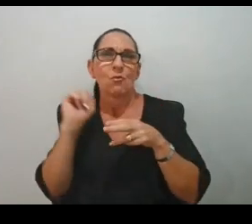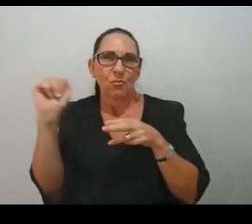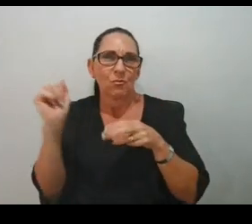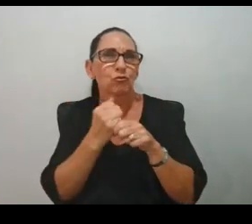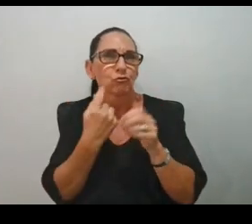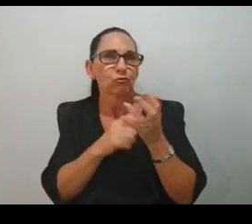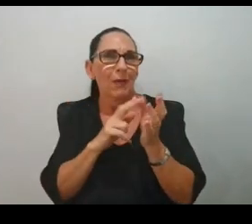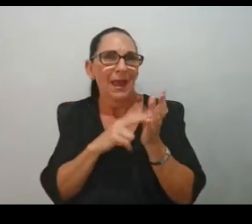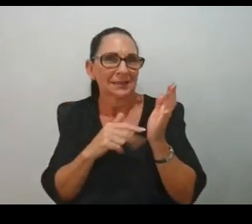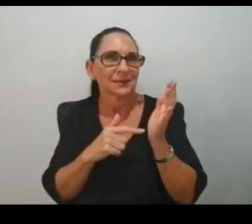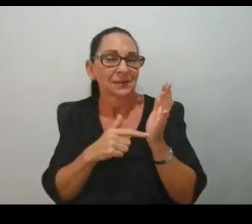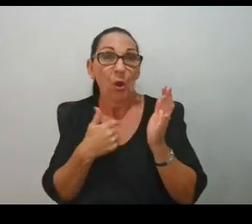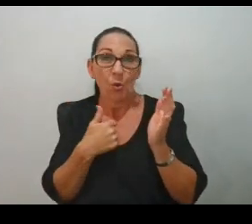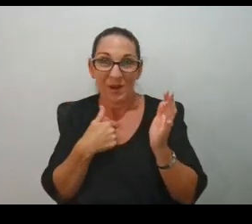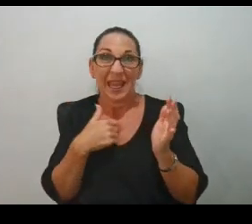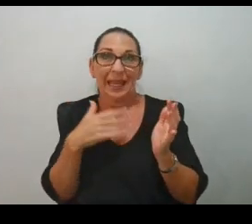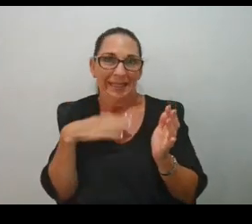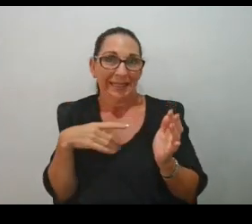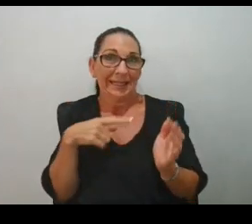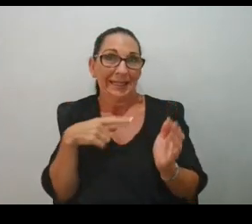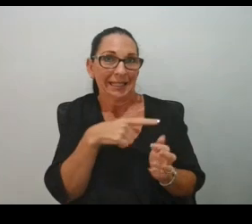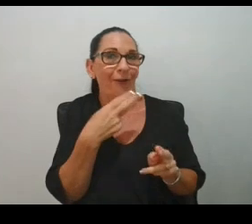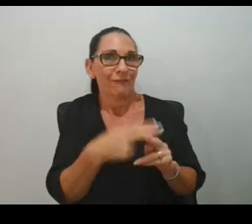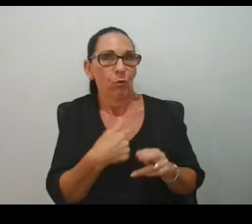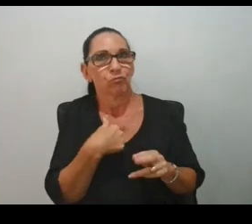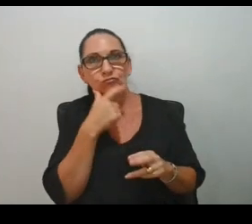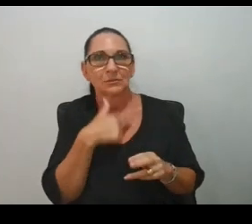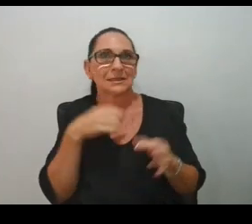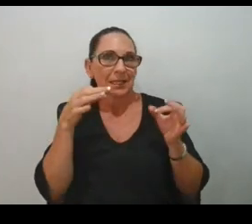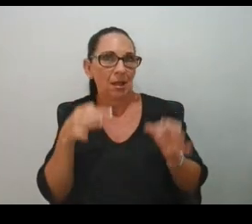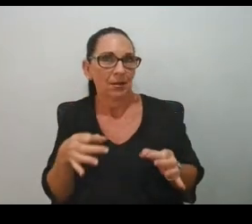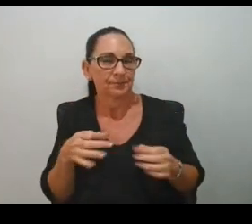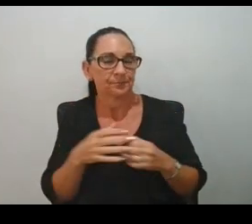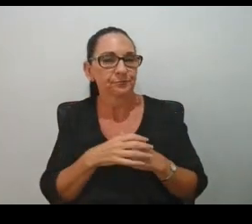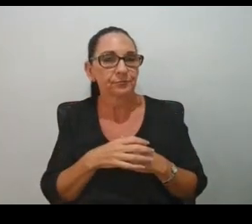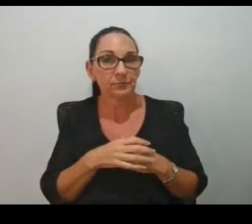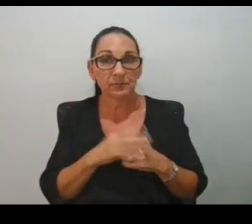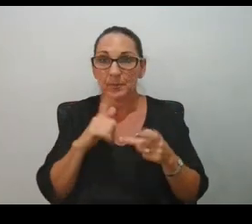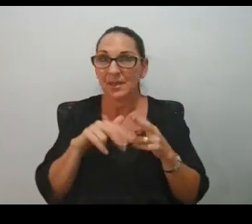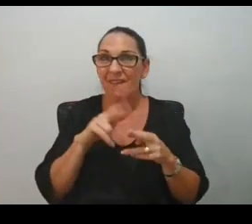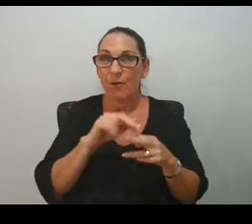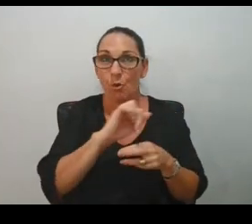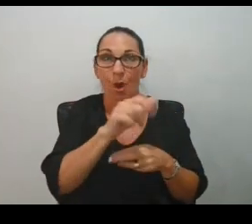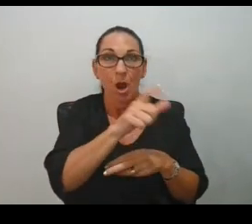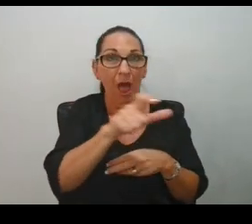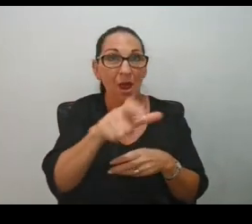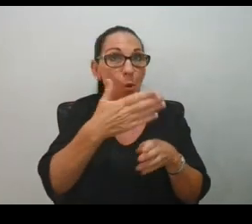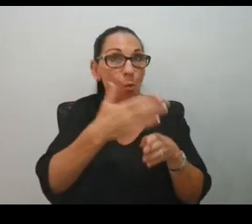to make an assessment if your client's working we do need copies of their pay slips to determine